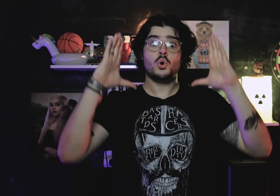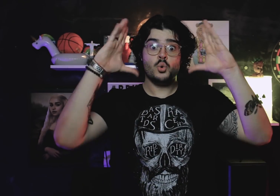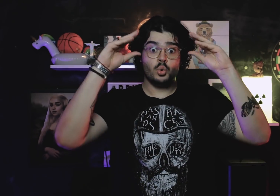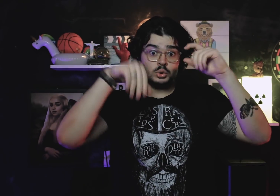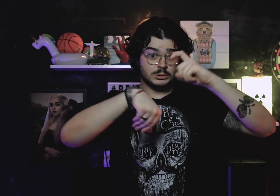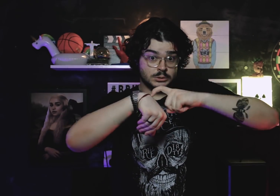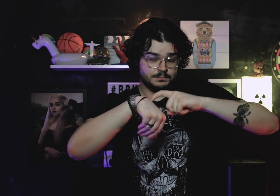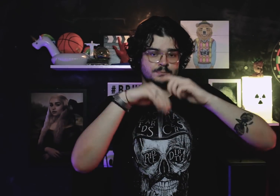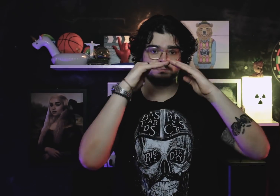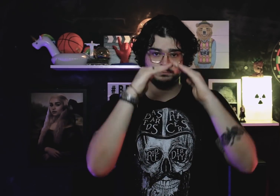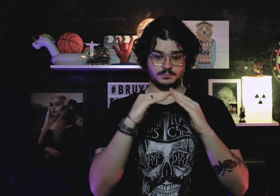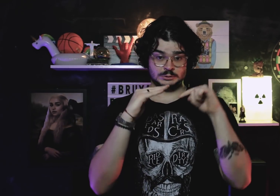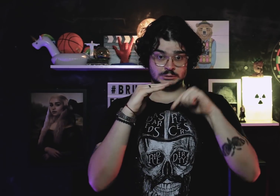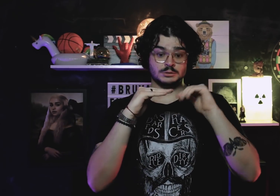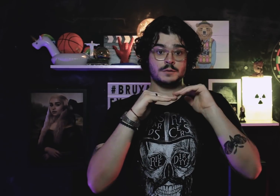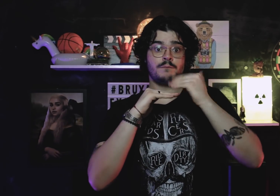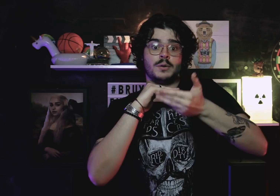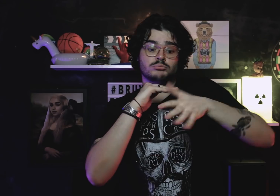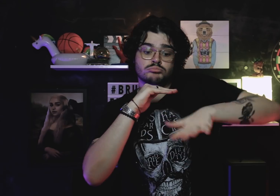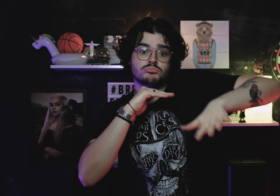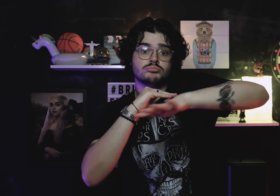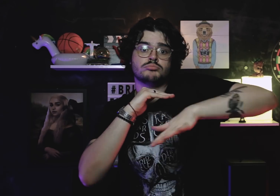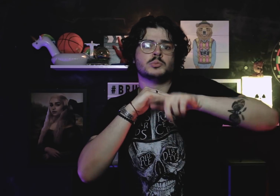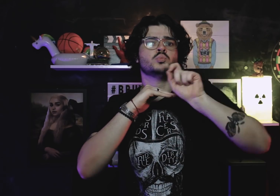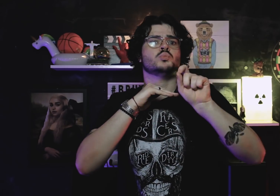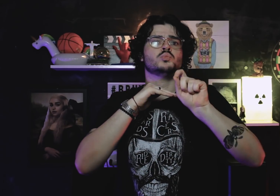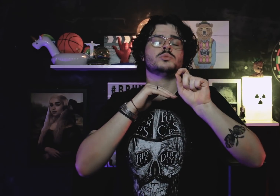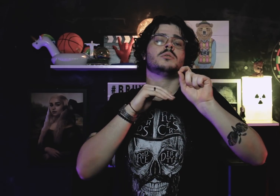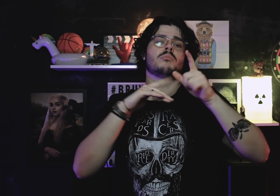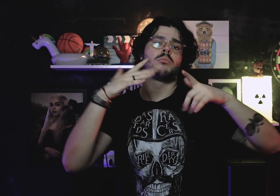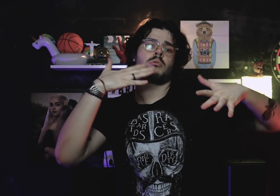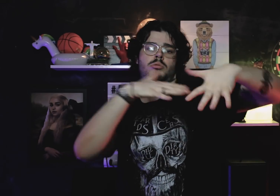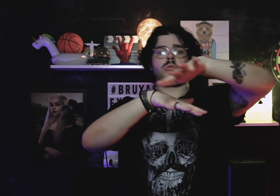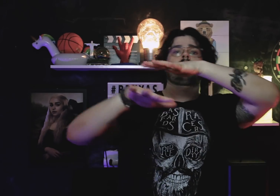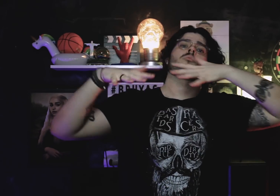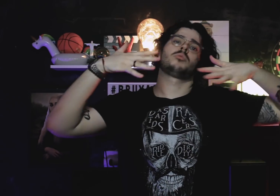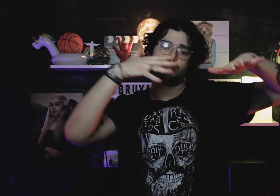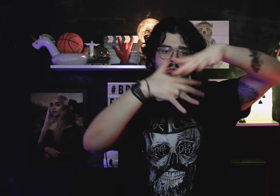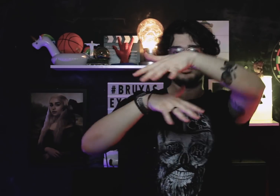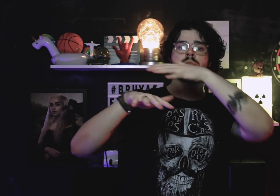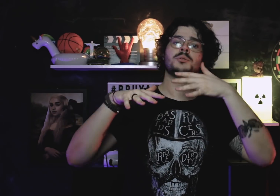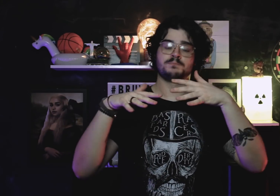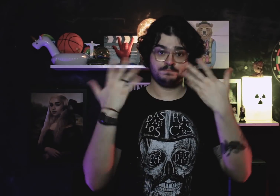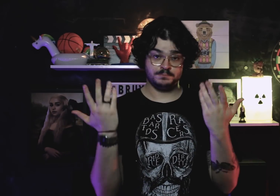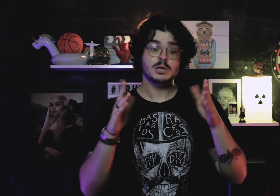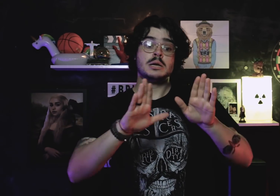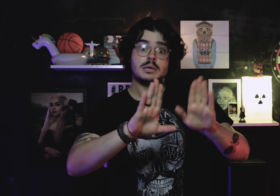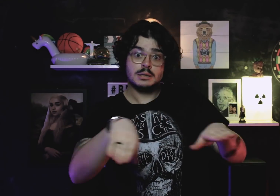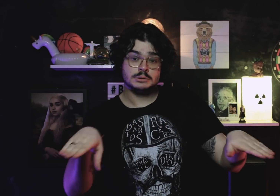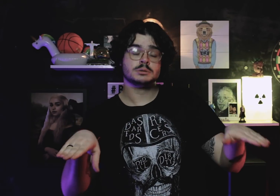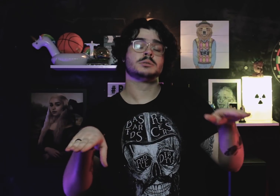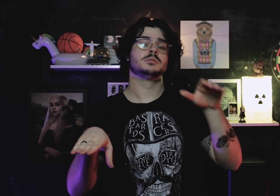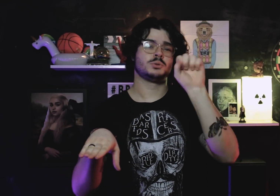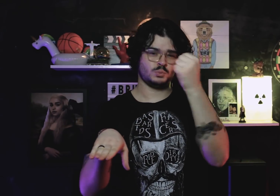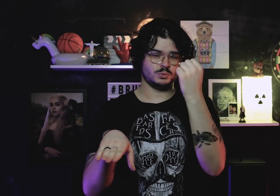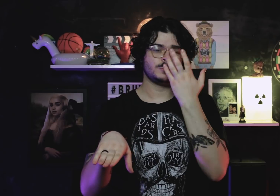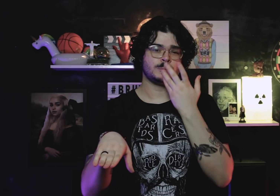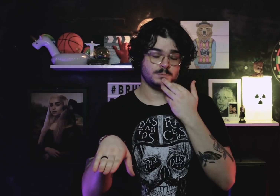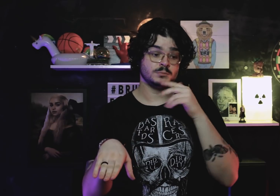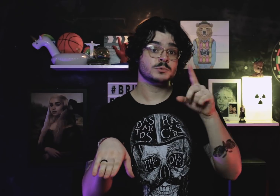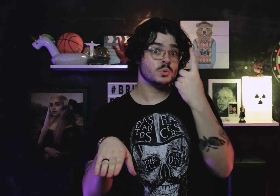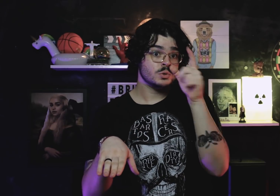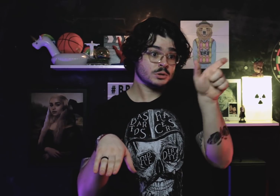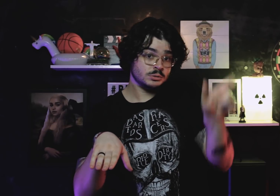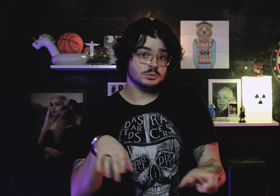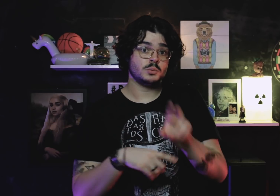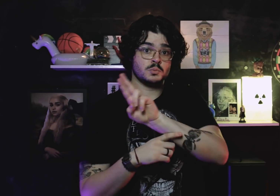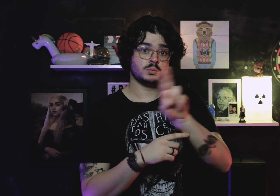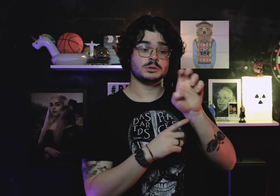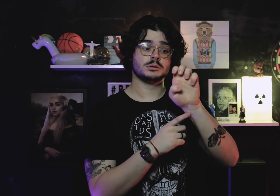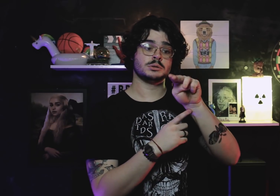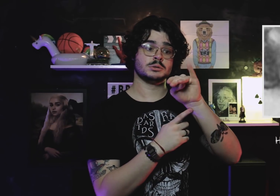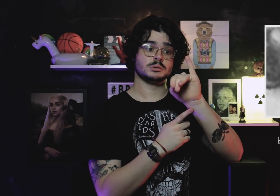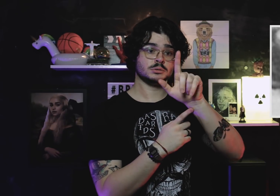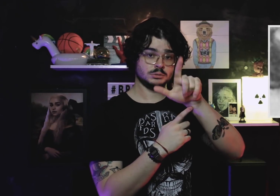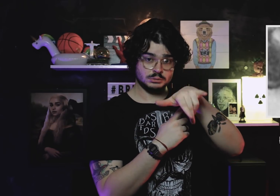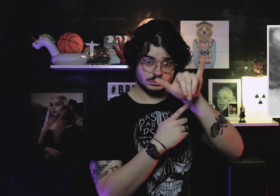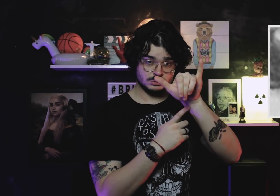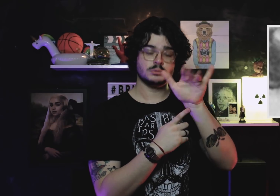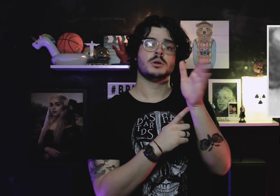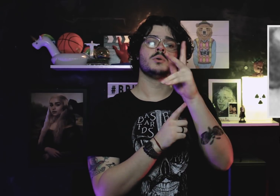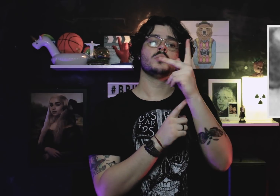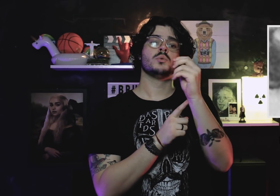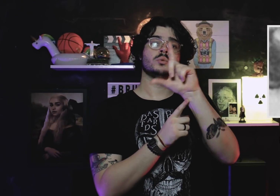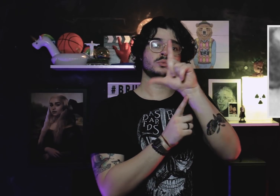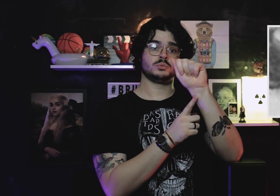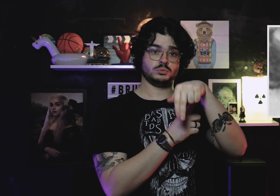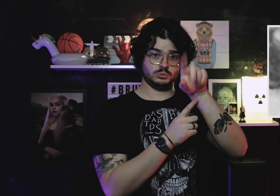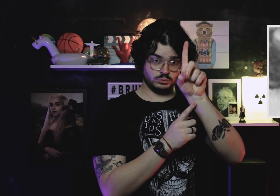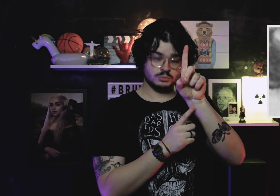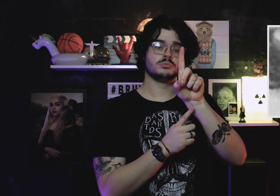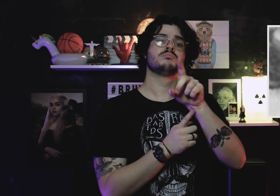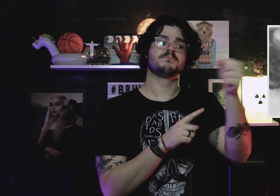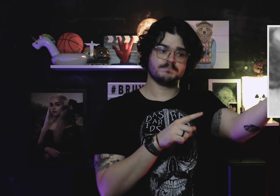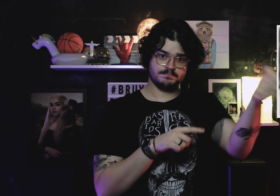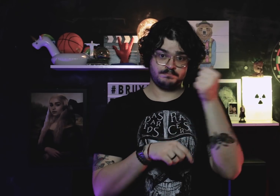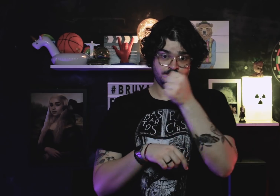One night during a ritual outside the home, the first of eight children, Emily Hollands,